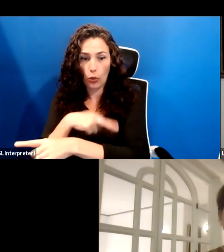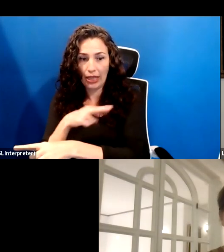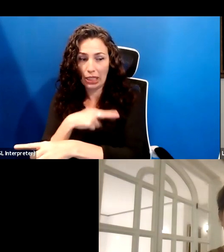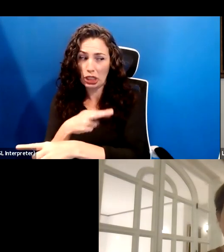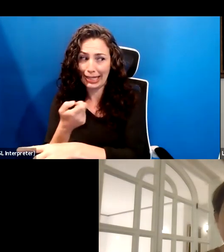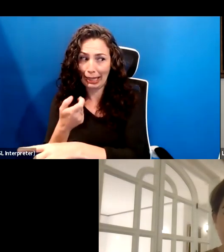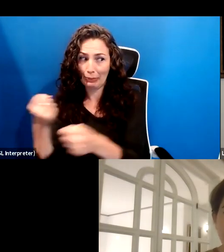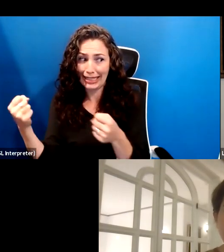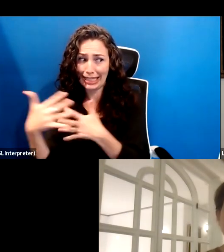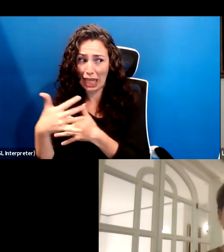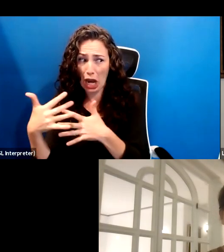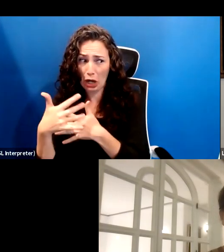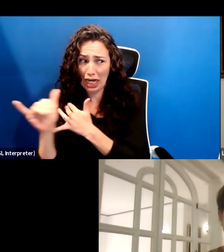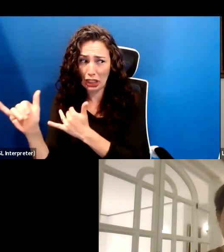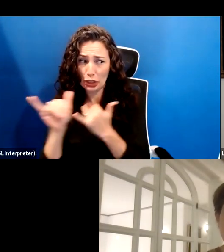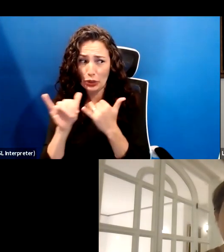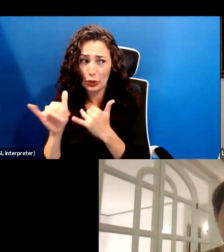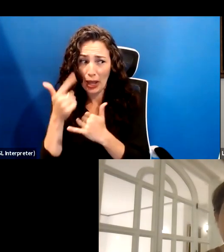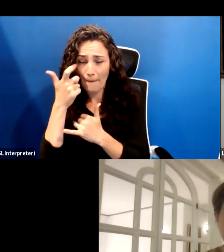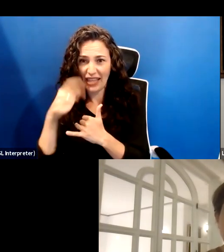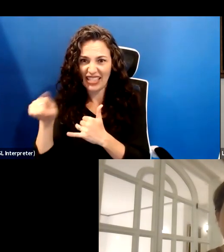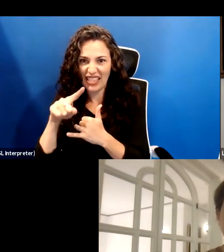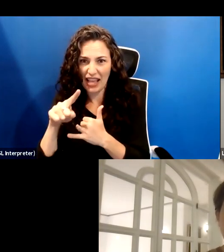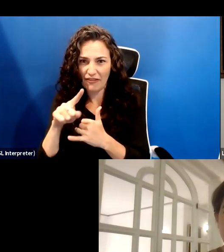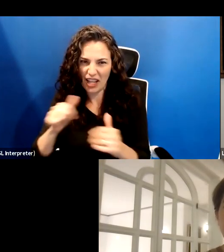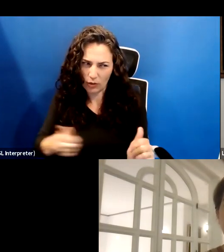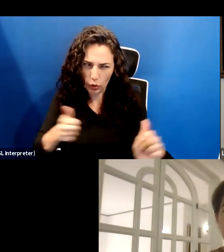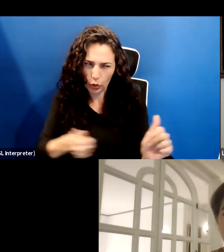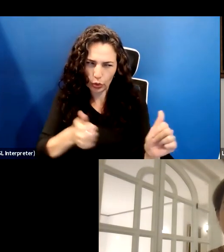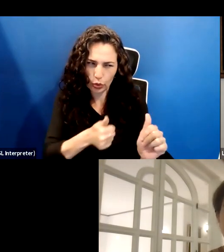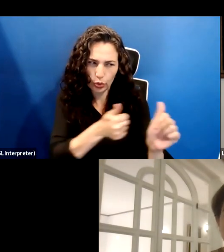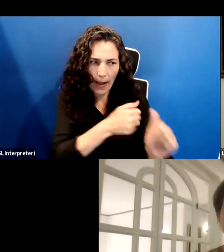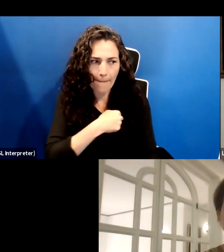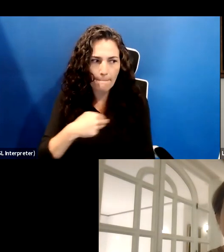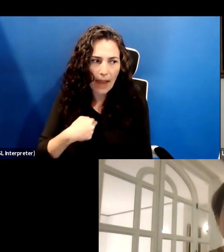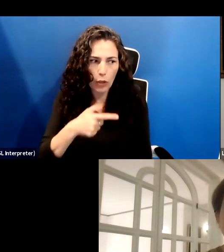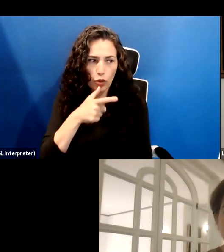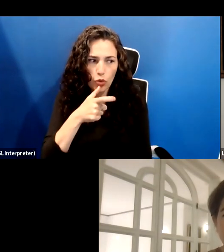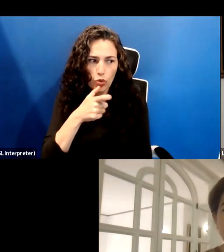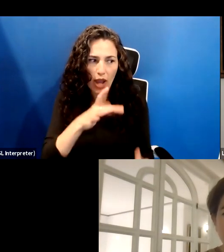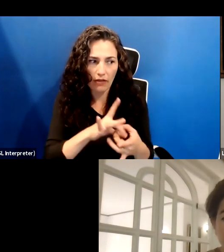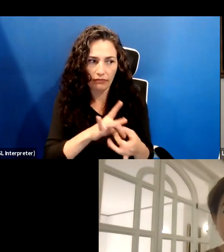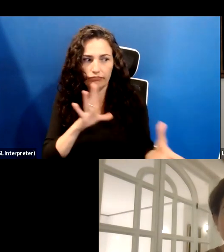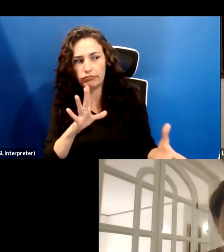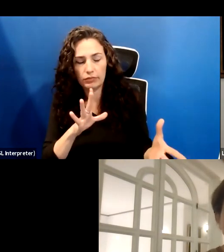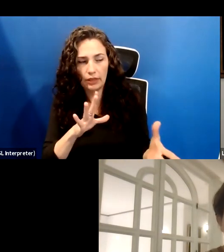just in terms of how they're gone after members who've defected, who've, you know, turned on them as they say.